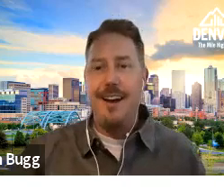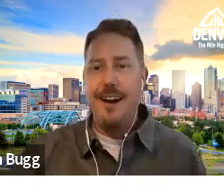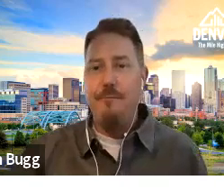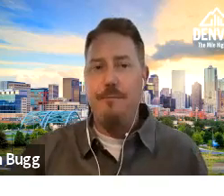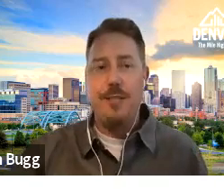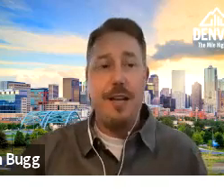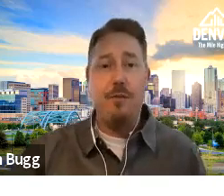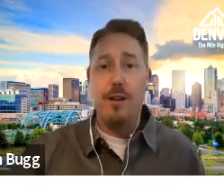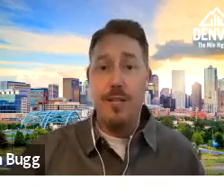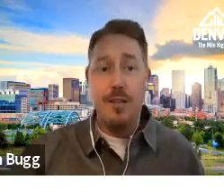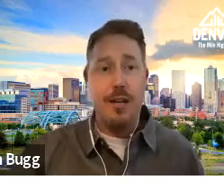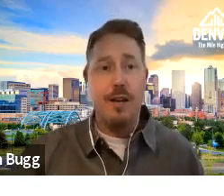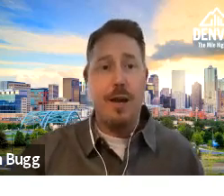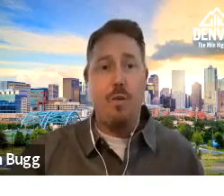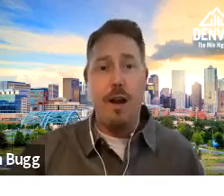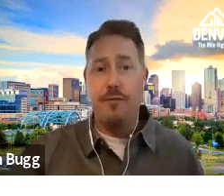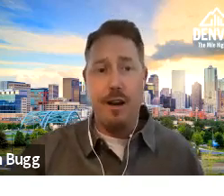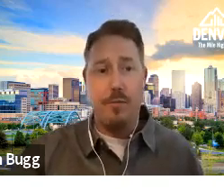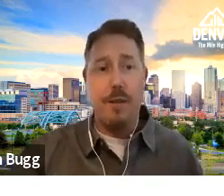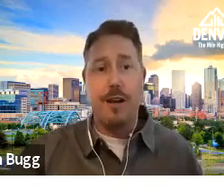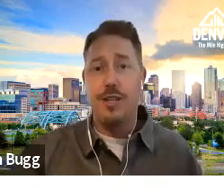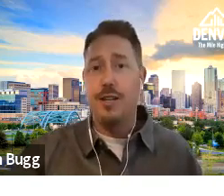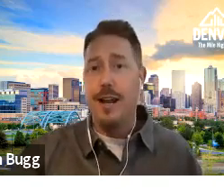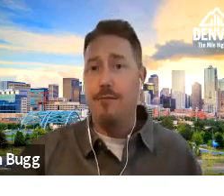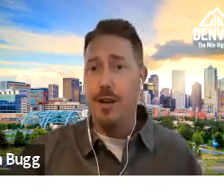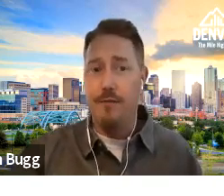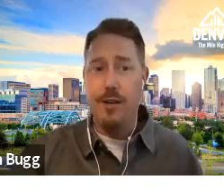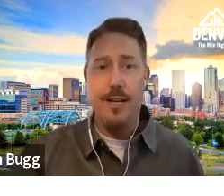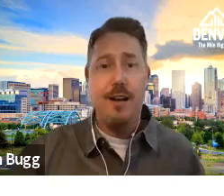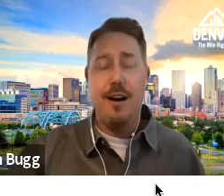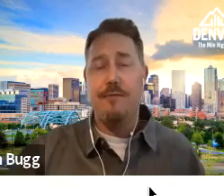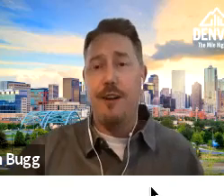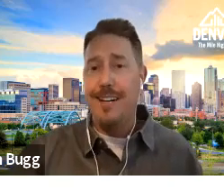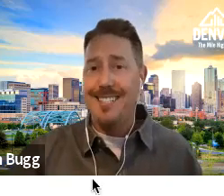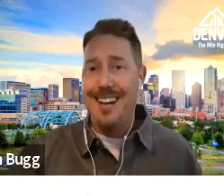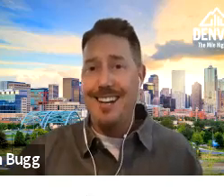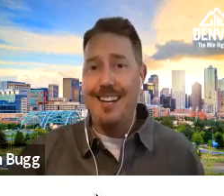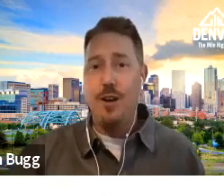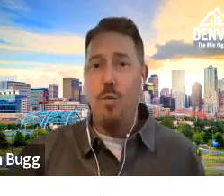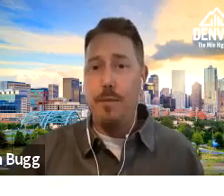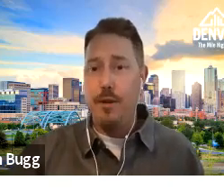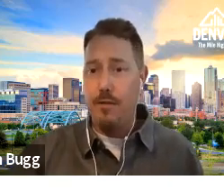um today we're going to be talking about wildfire preparation and recovery a very exciting webinar